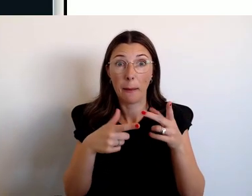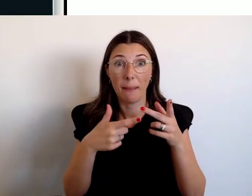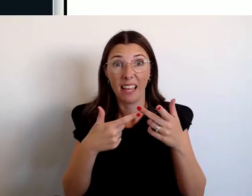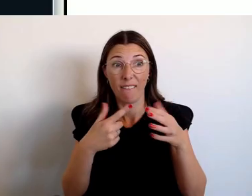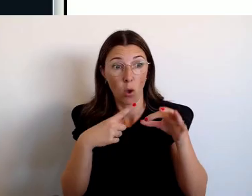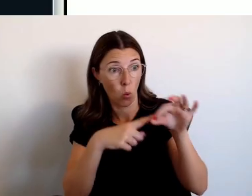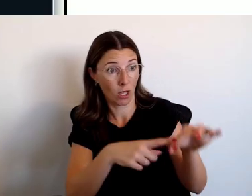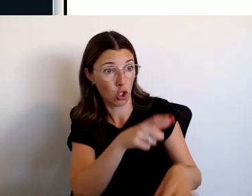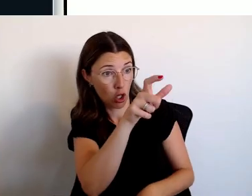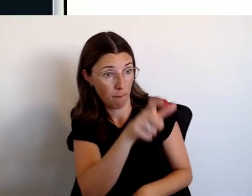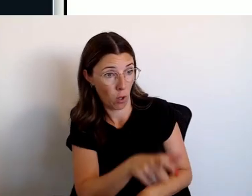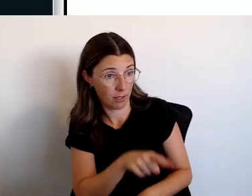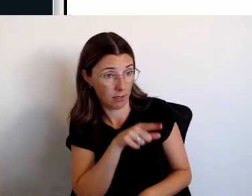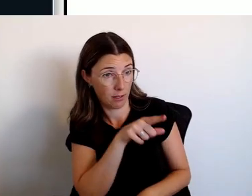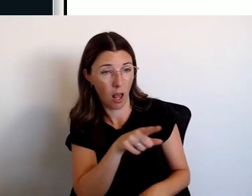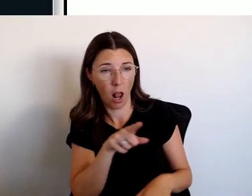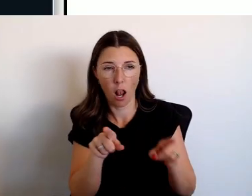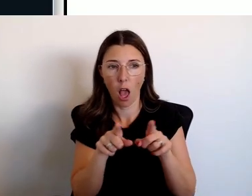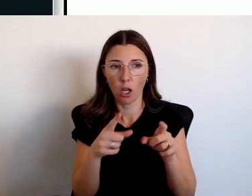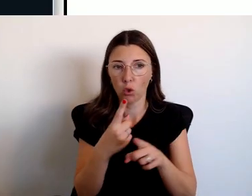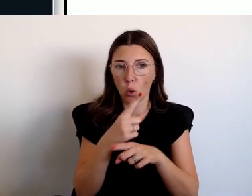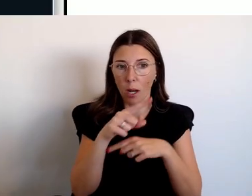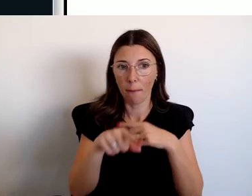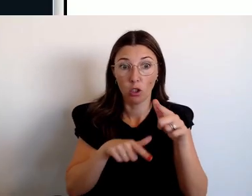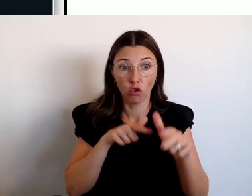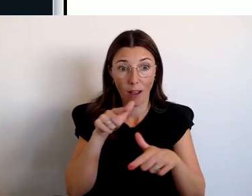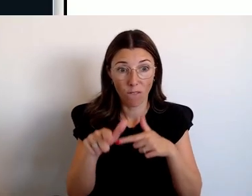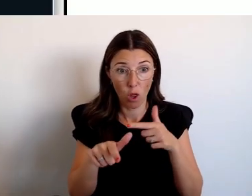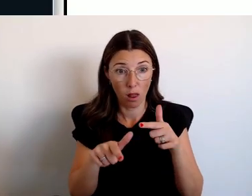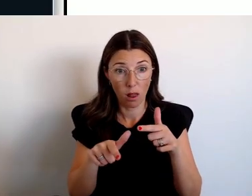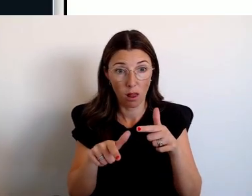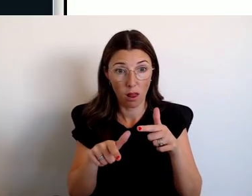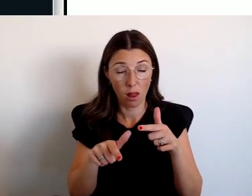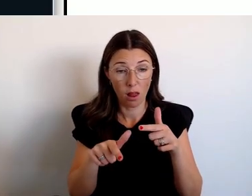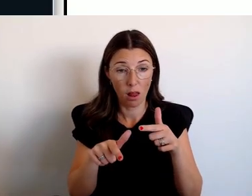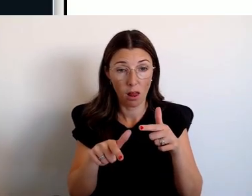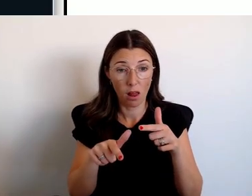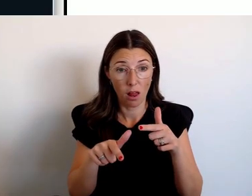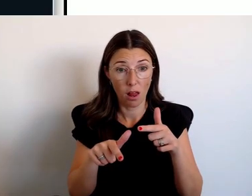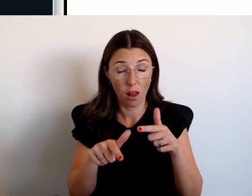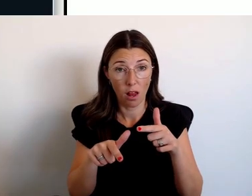ask a human being, such as anyone talking about trouble. And not only is the question easy to ask, the responses